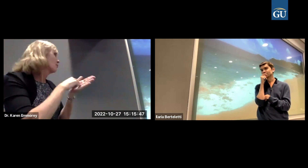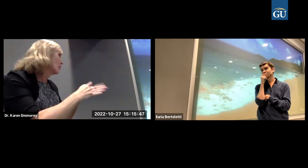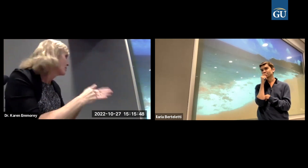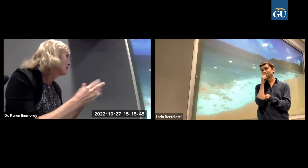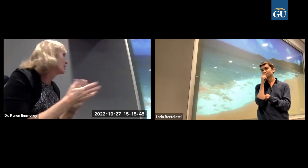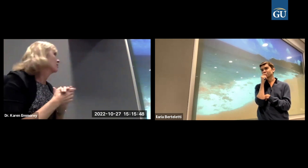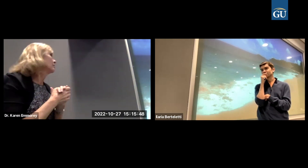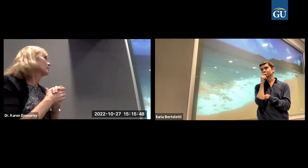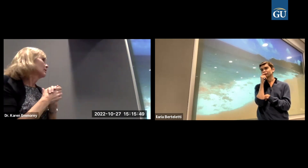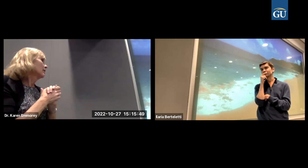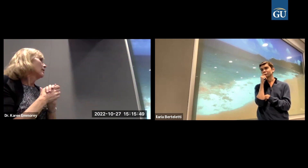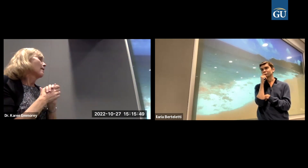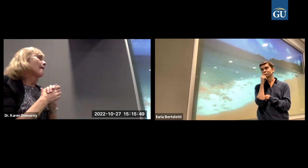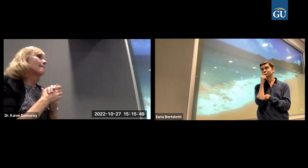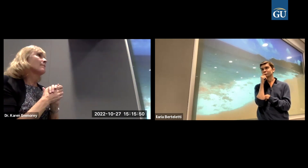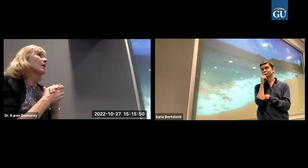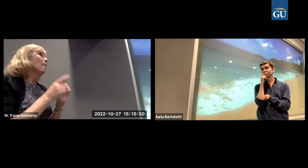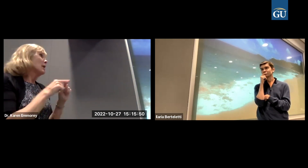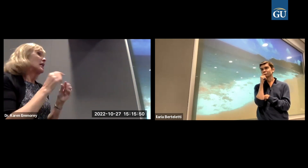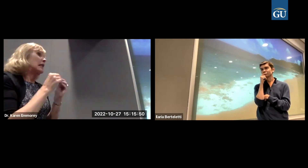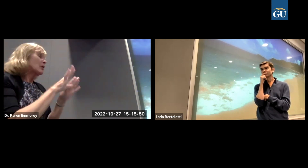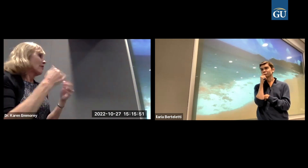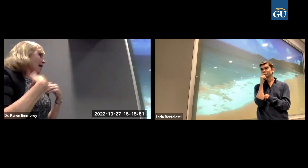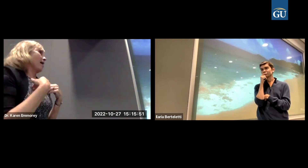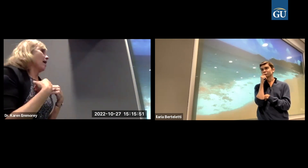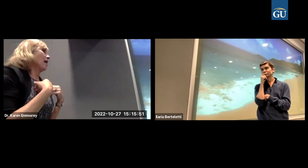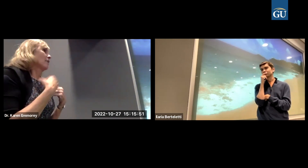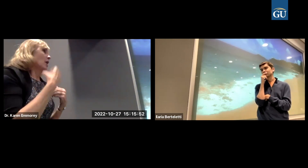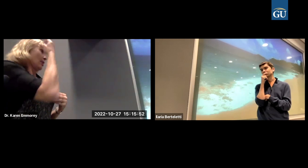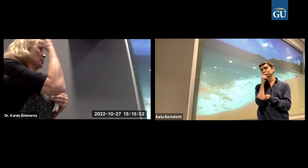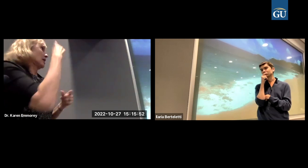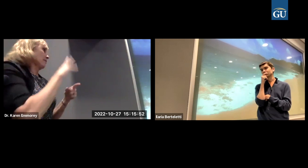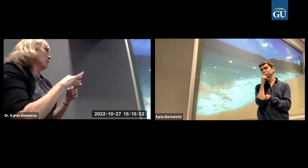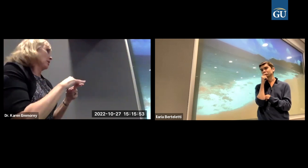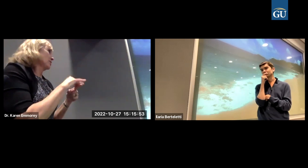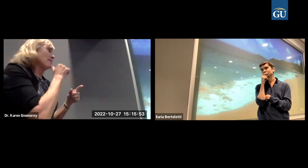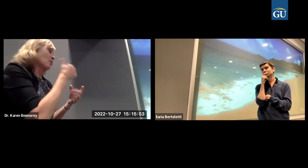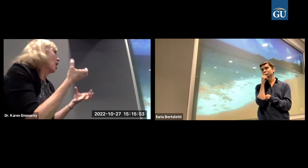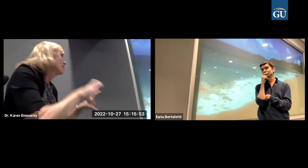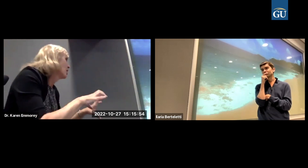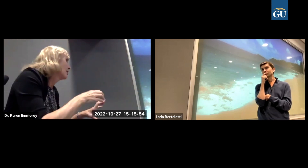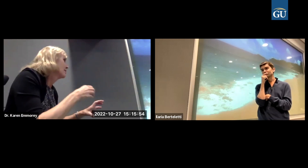so. It is a number of I think